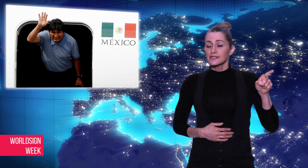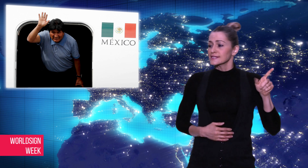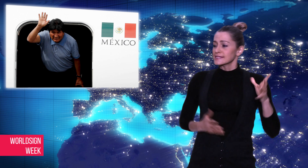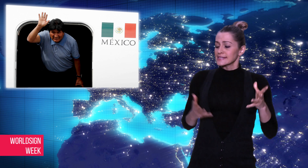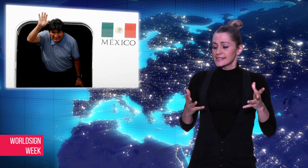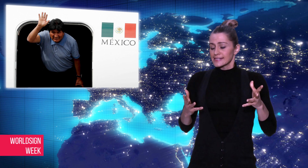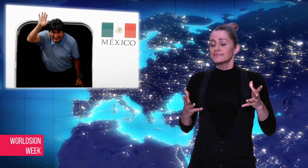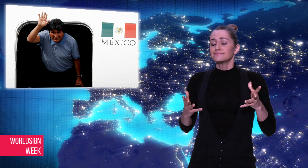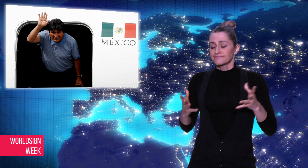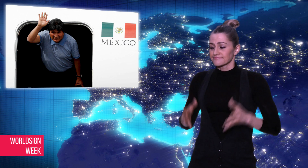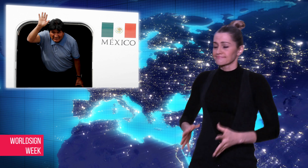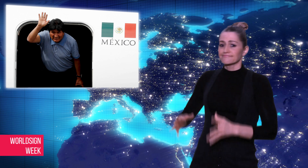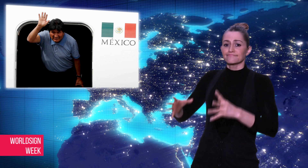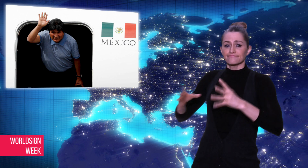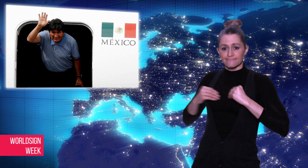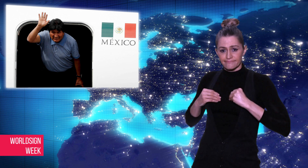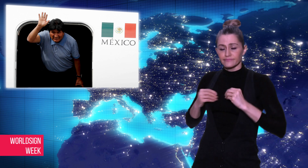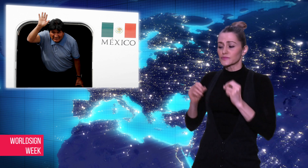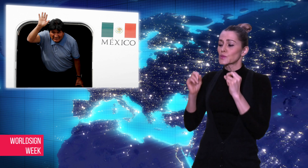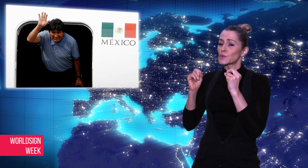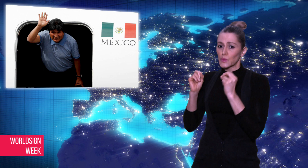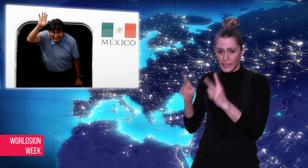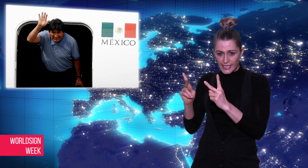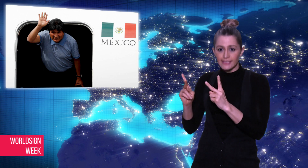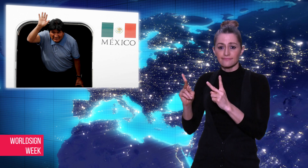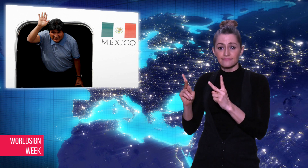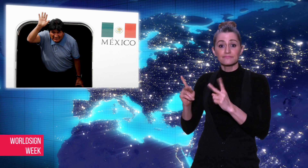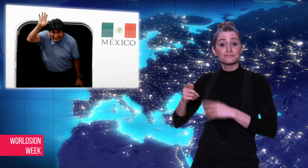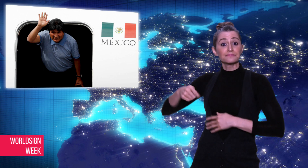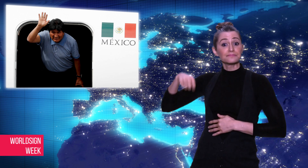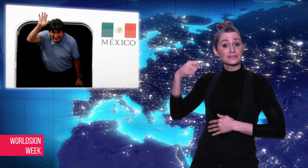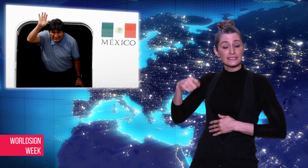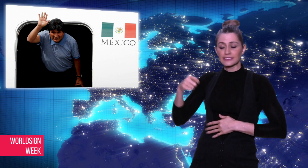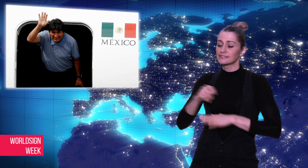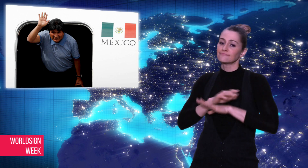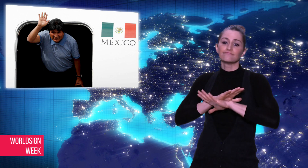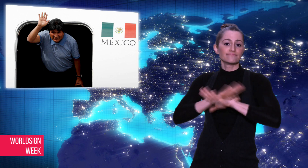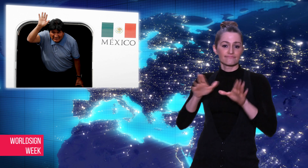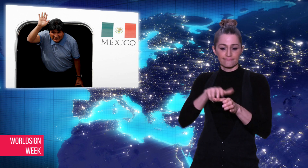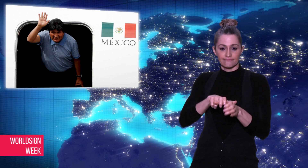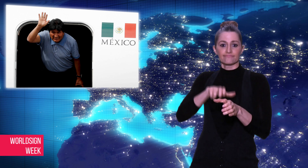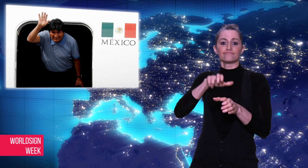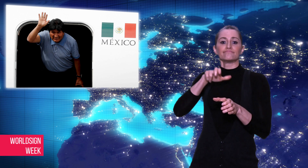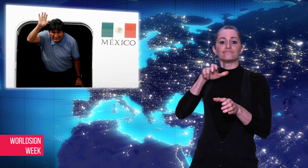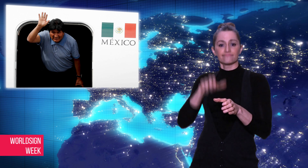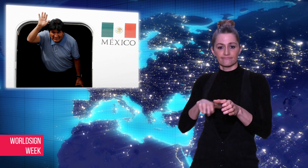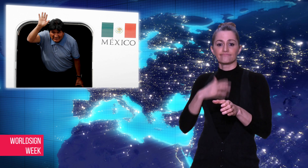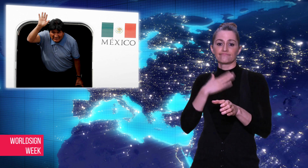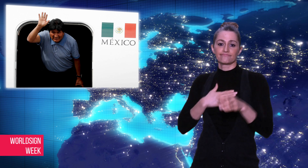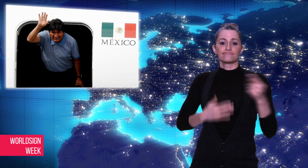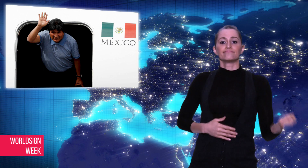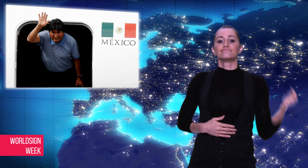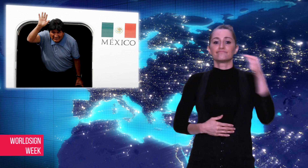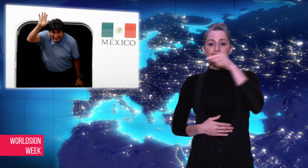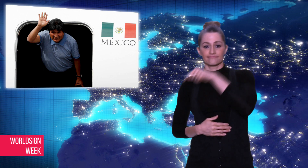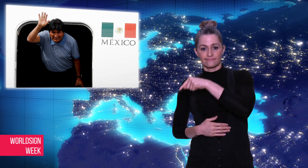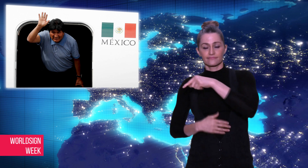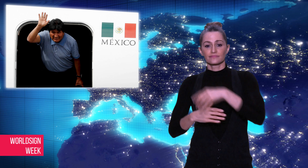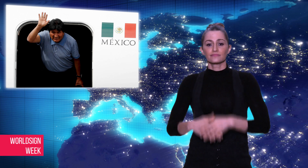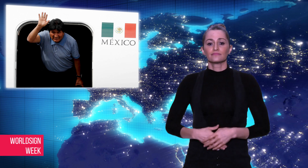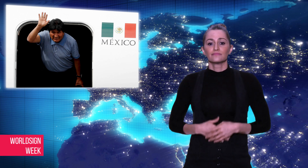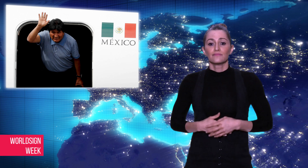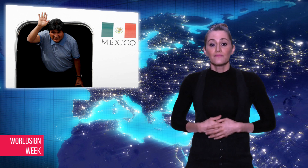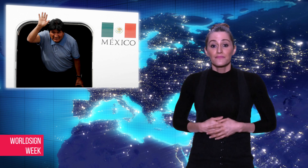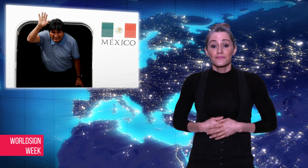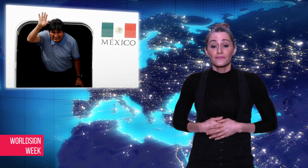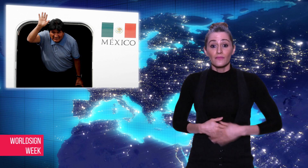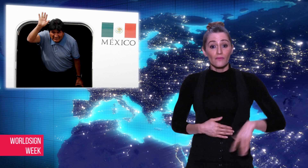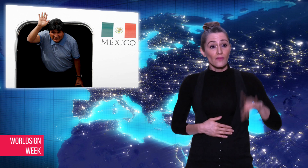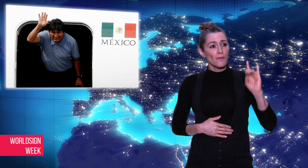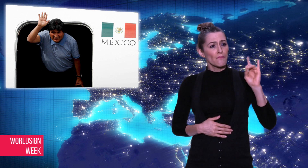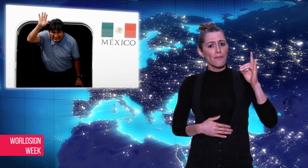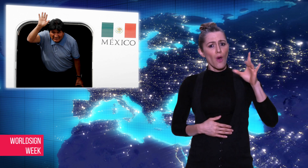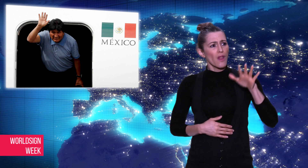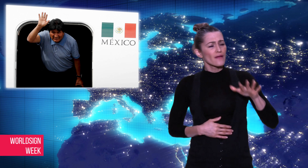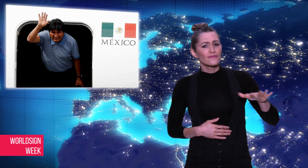and accepted an asylum offer to live in Mexico.